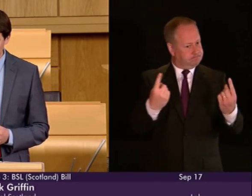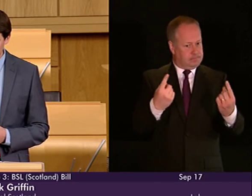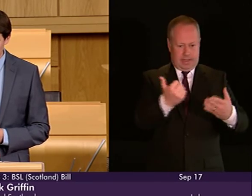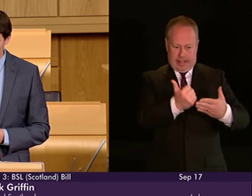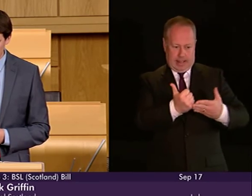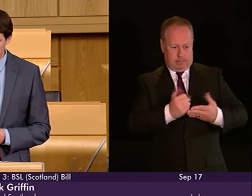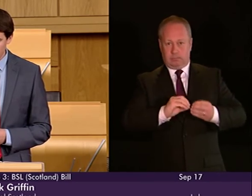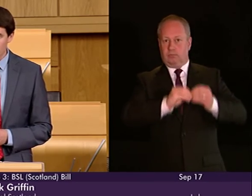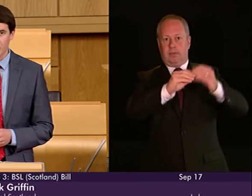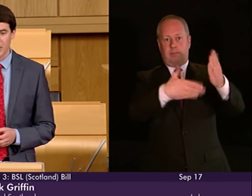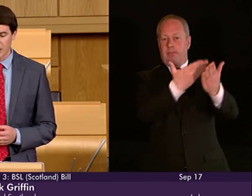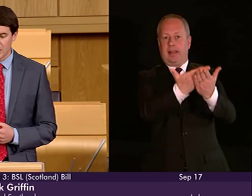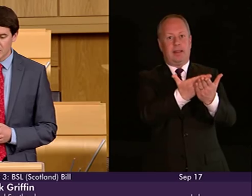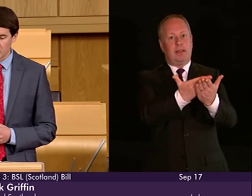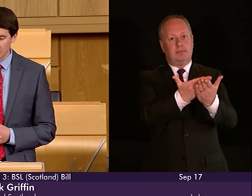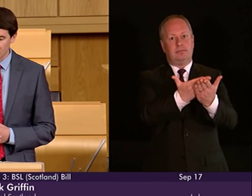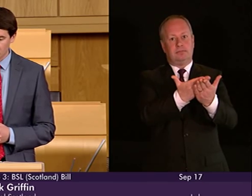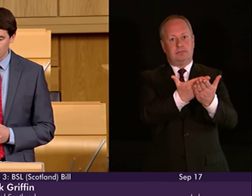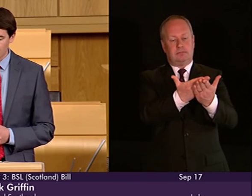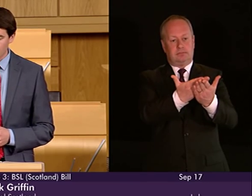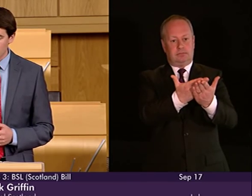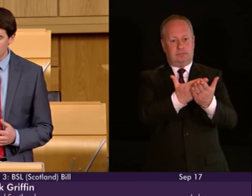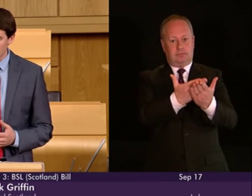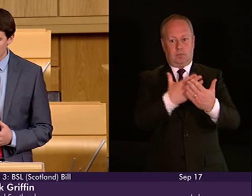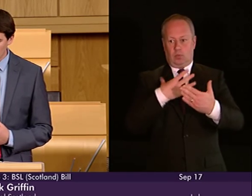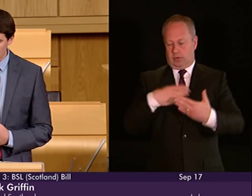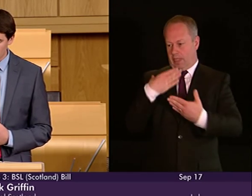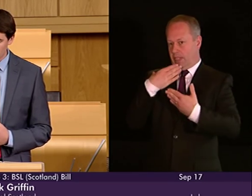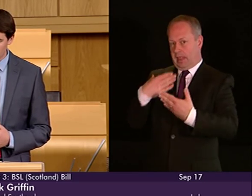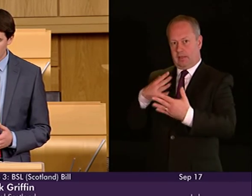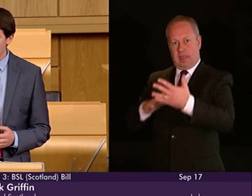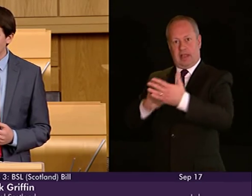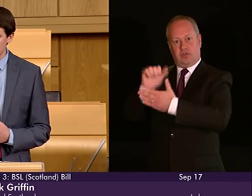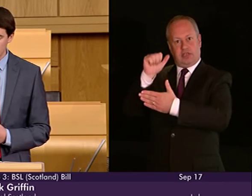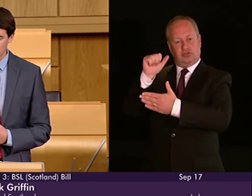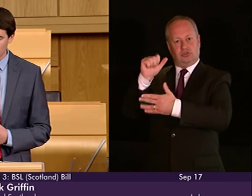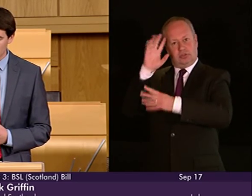develop the bill. In particular, I thank the Education and Culture Committee for its considered